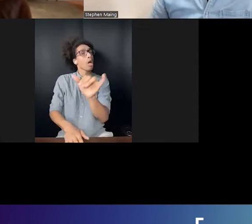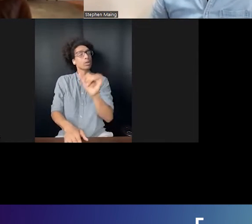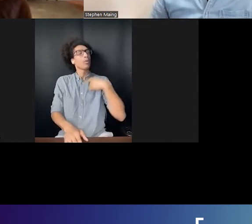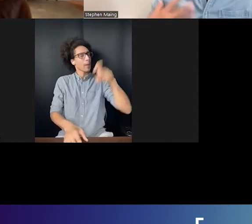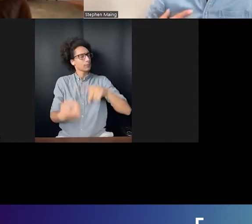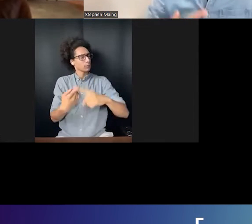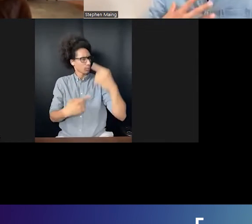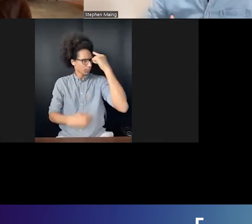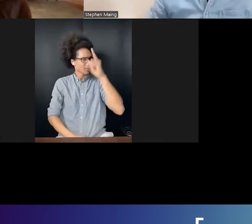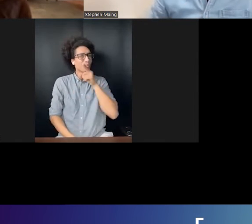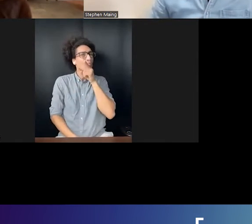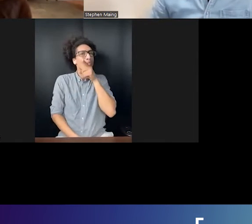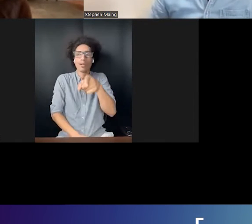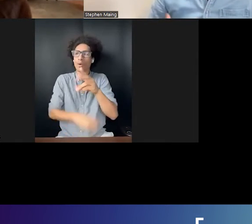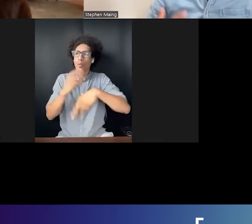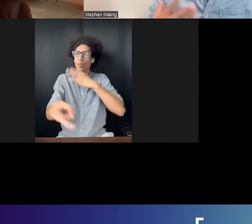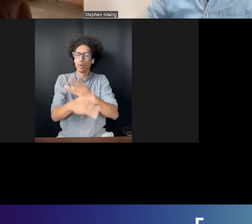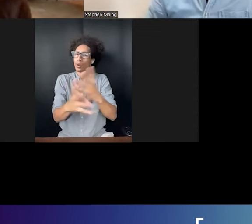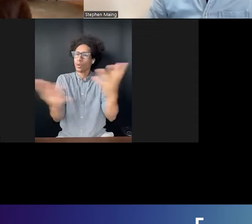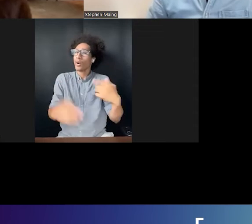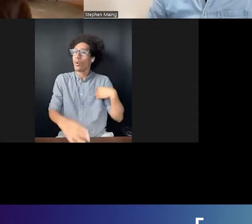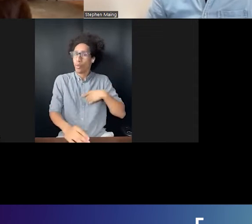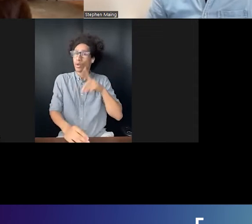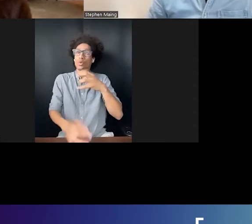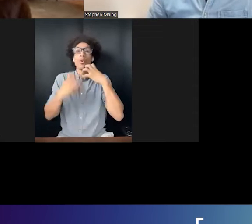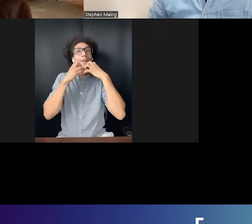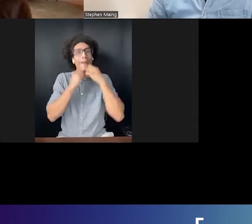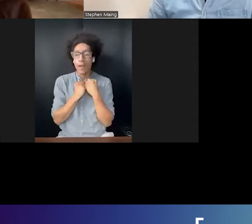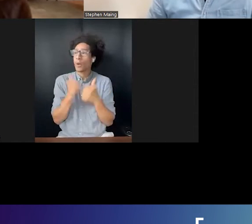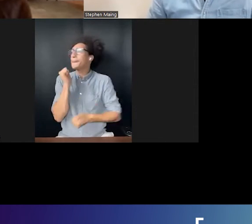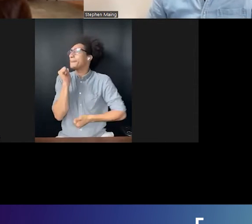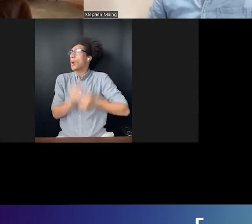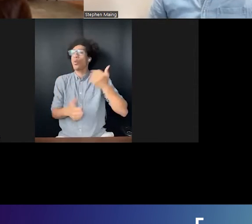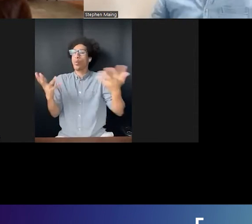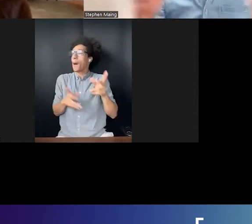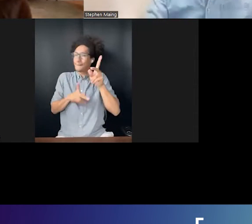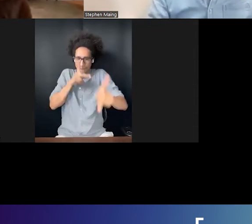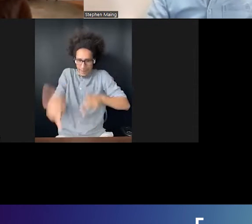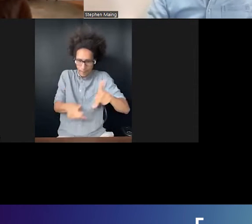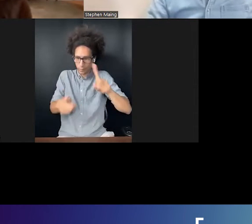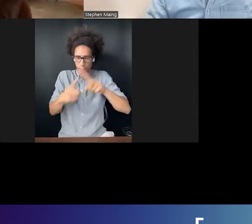we do care the most about people seeing that film. And so when I understood that, for example, with like high tech wildlife,